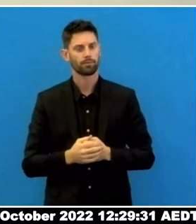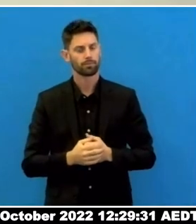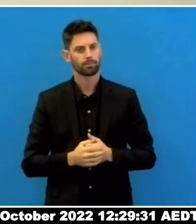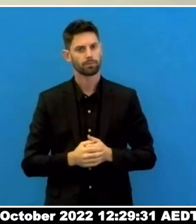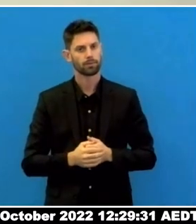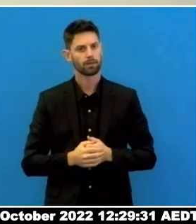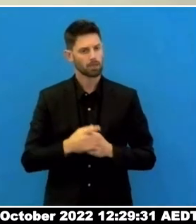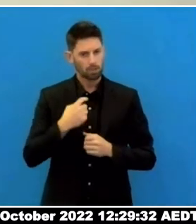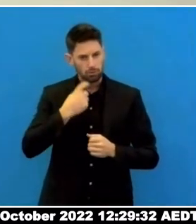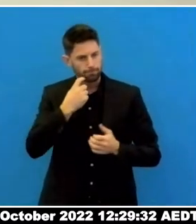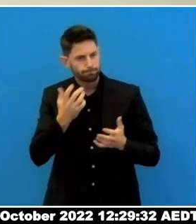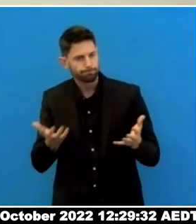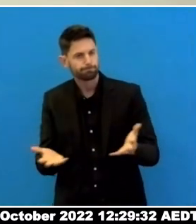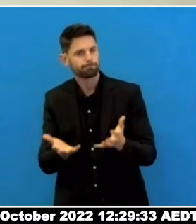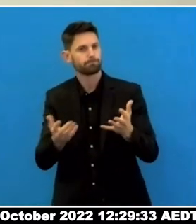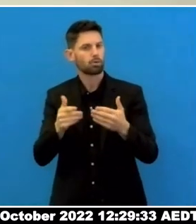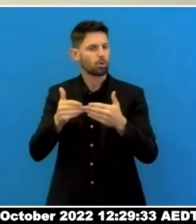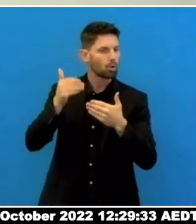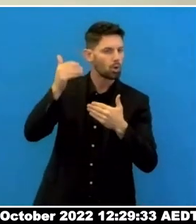it's a much it's much bigger than that.